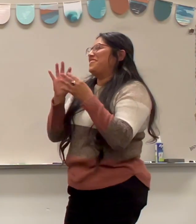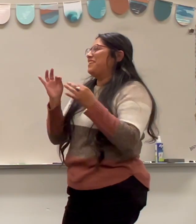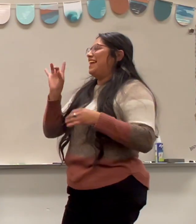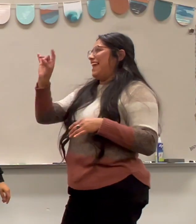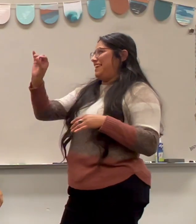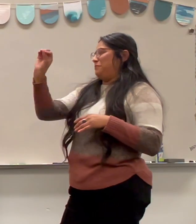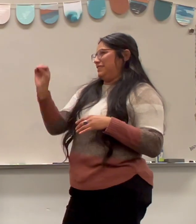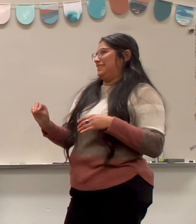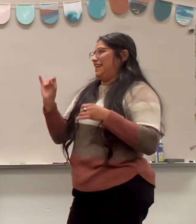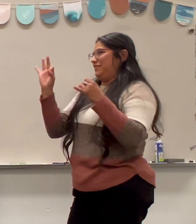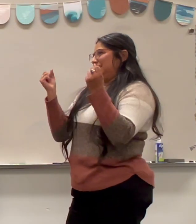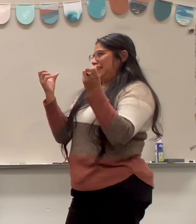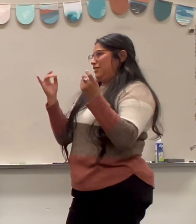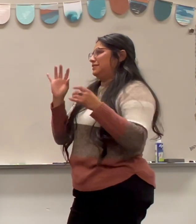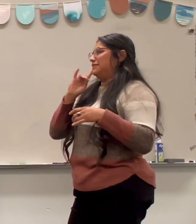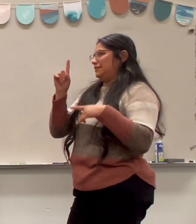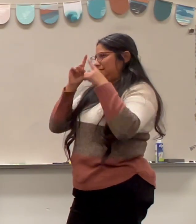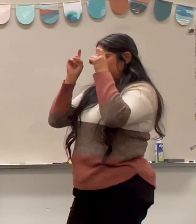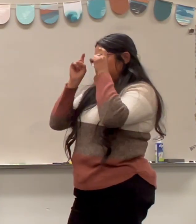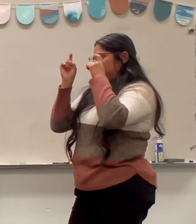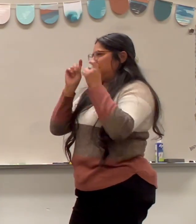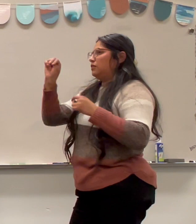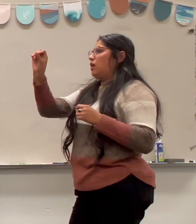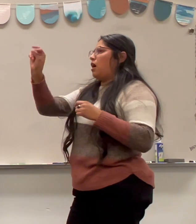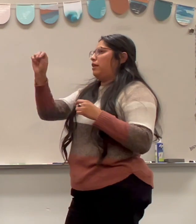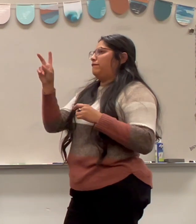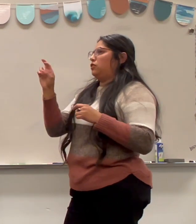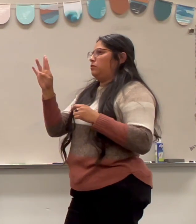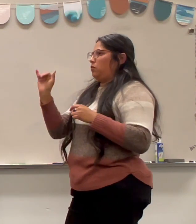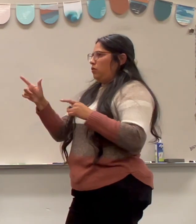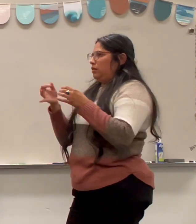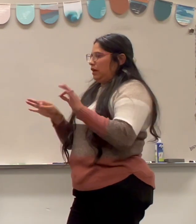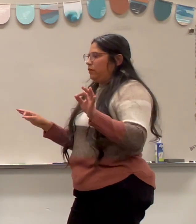were just actually talking about is that when it comes to ASL 80 percent of the language is